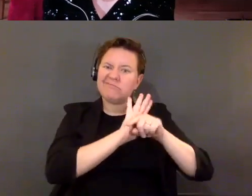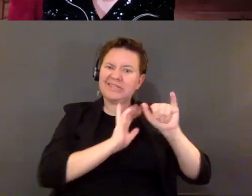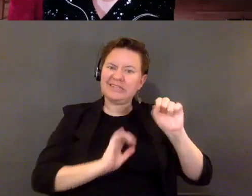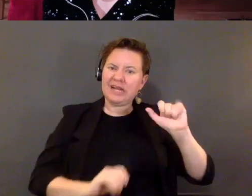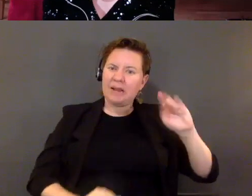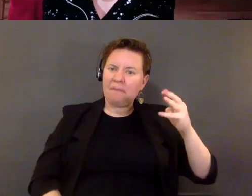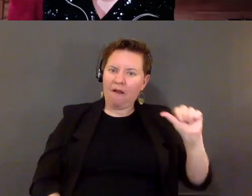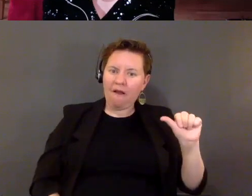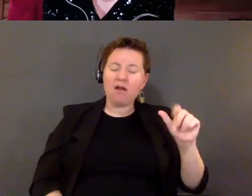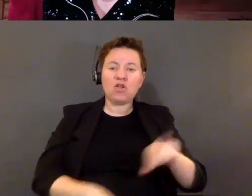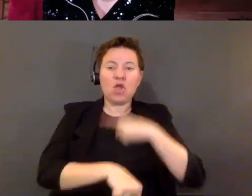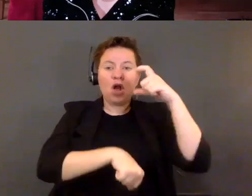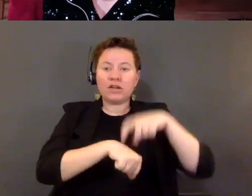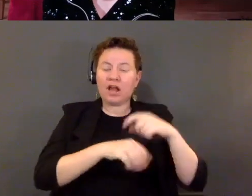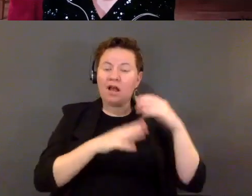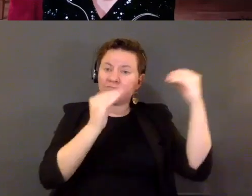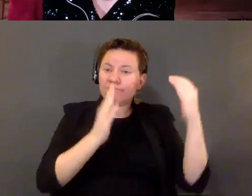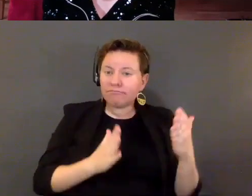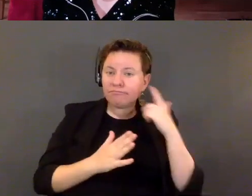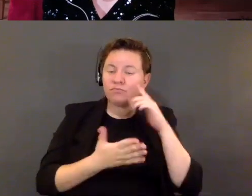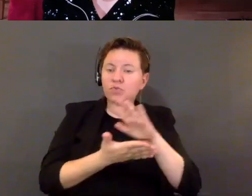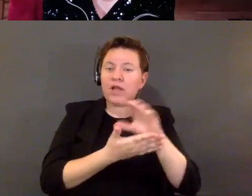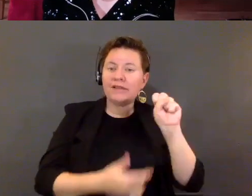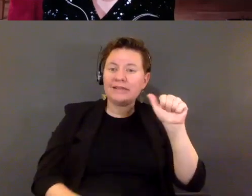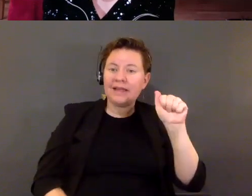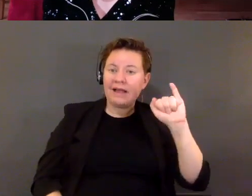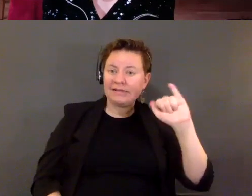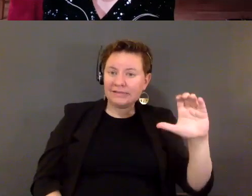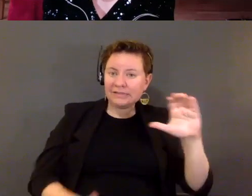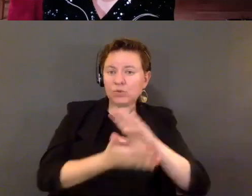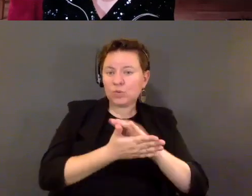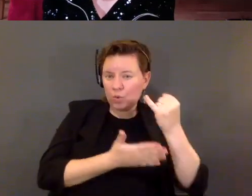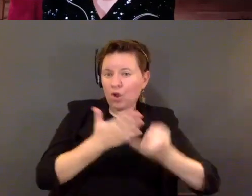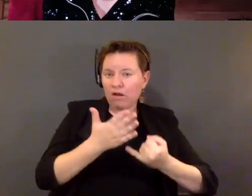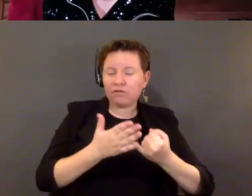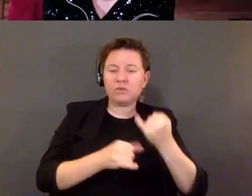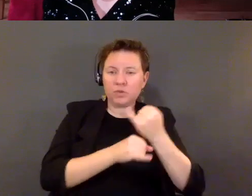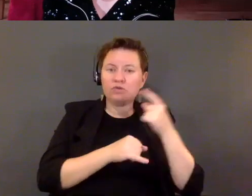member at the school of the art institute of chicago. Lehrer is currently an instructor in